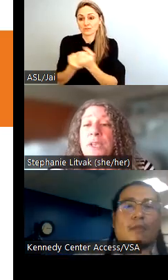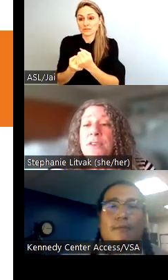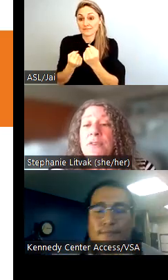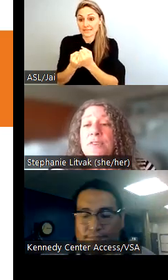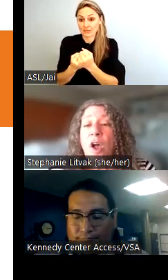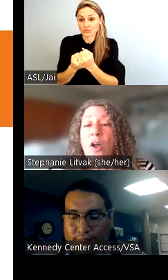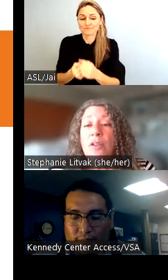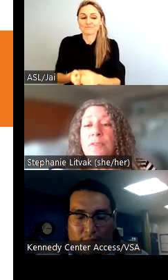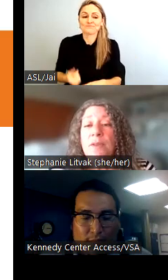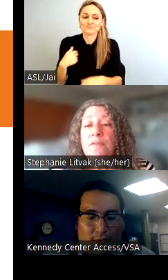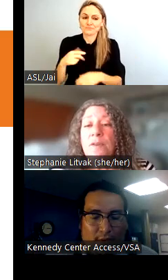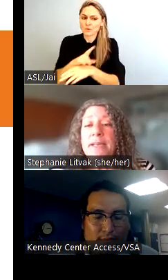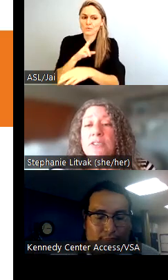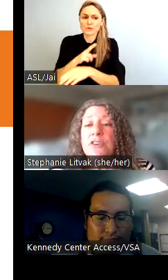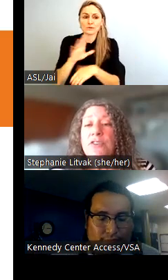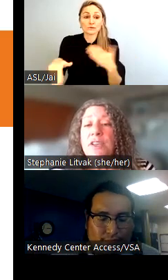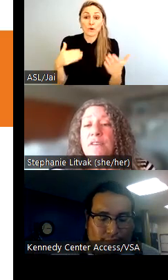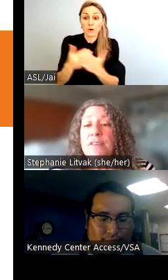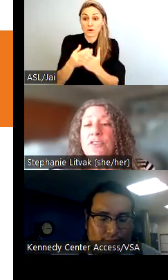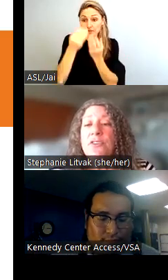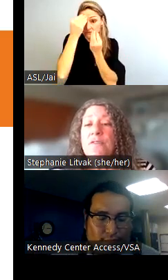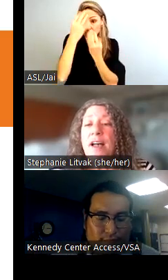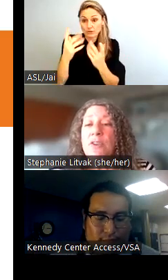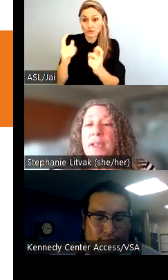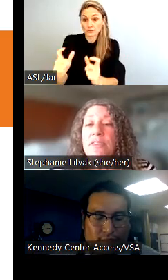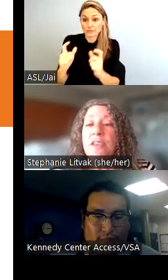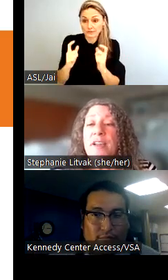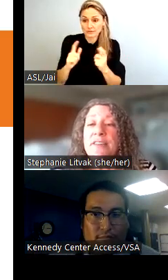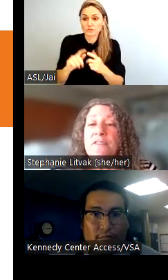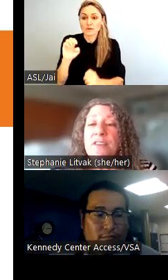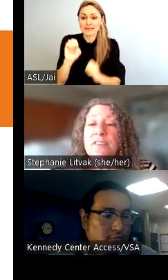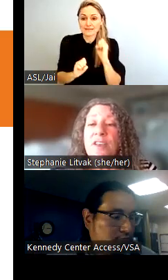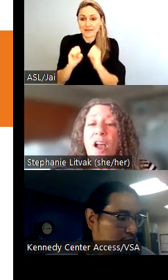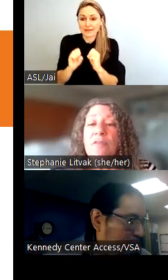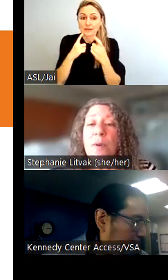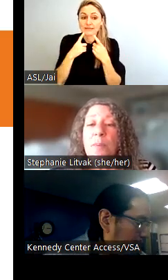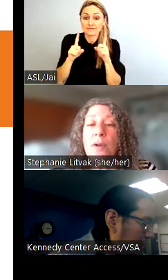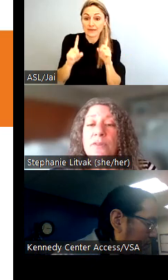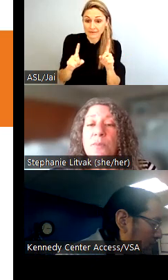We use all of the information you give us to evaluate the effectiveness of the proposed